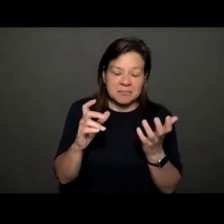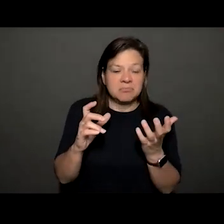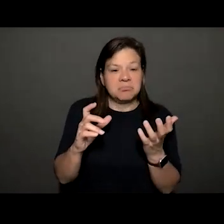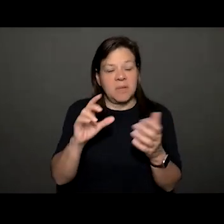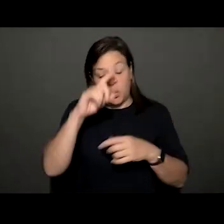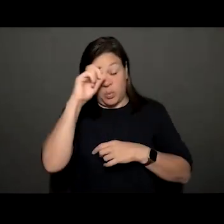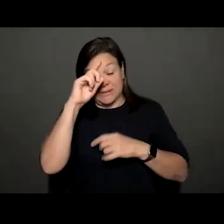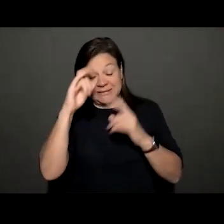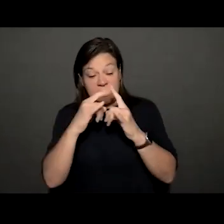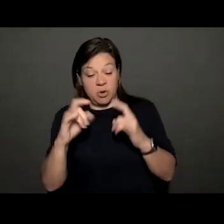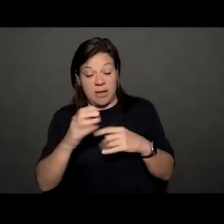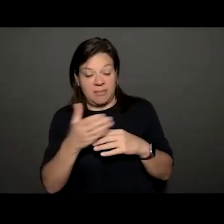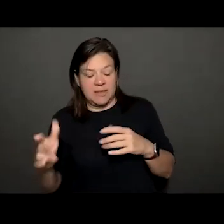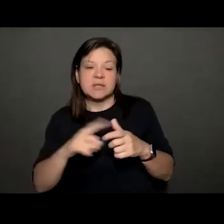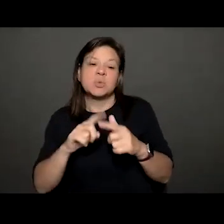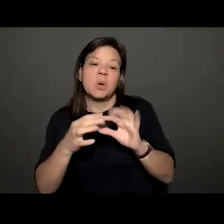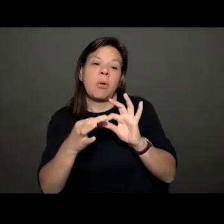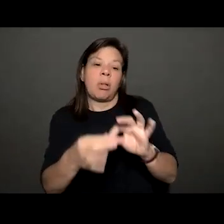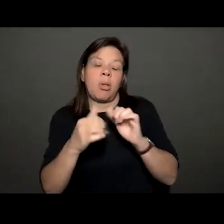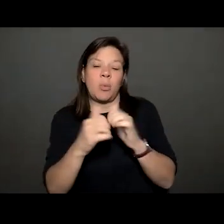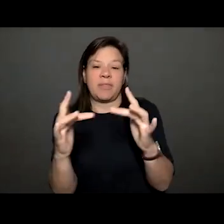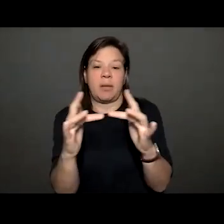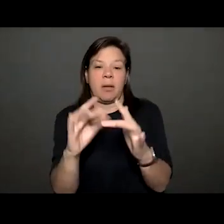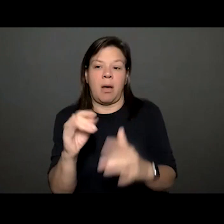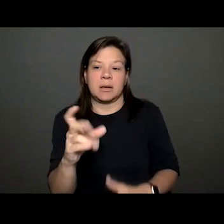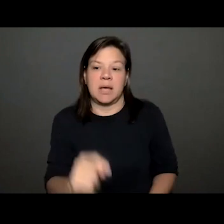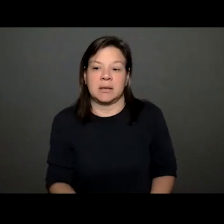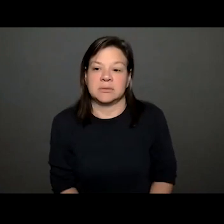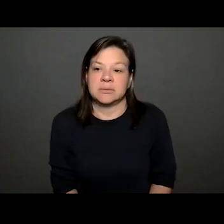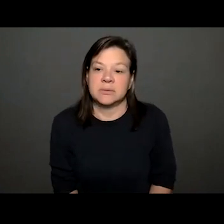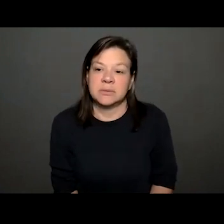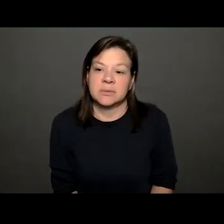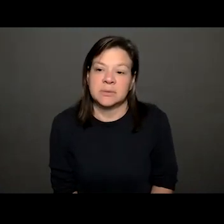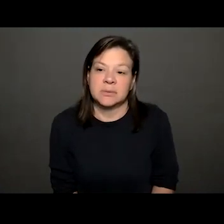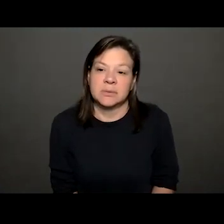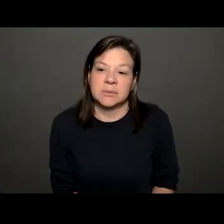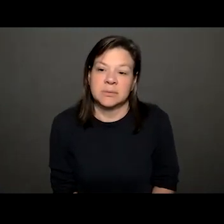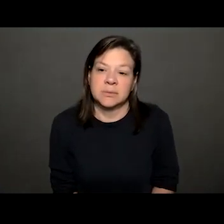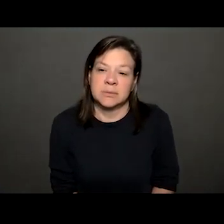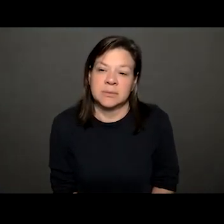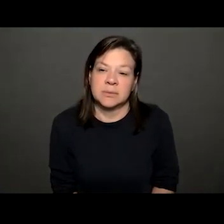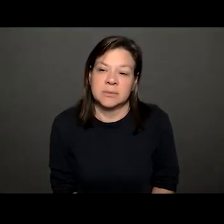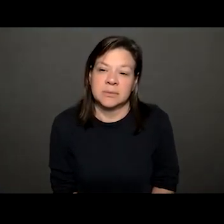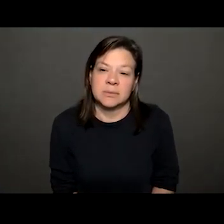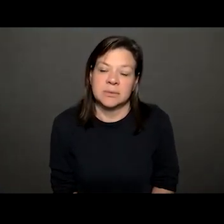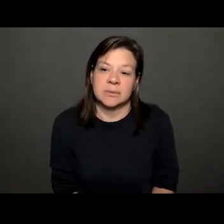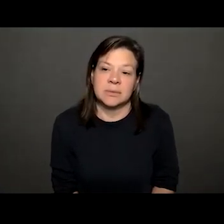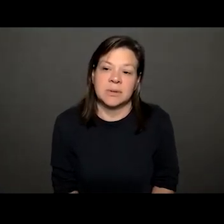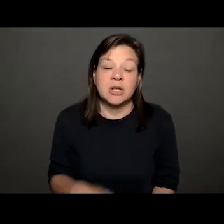SO WE CAN PROVIDE THAT. ALL RIGHT, TO ACCESS THE CUSTOM OBJECT COMMANDS IN THE